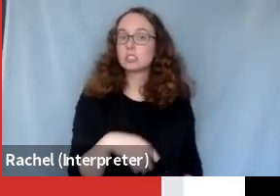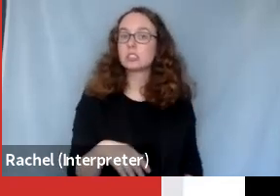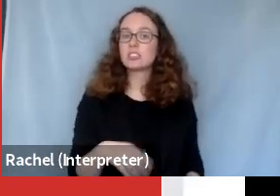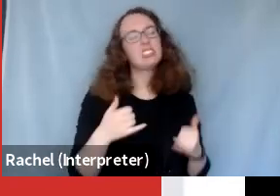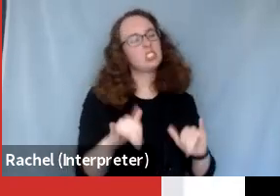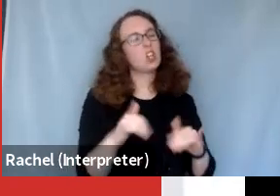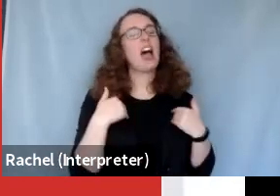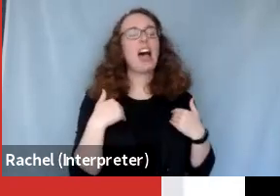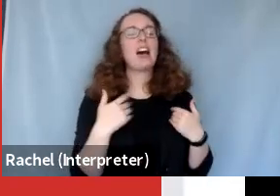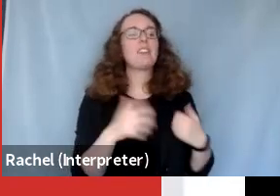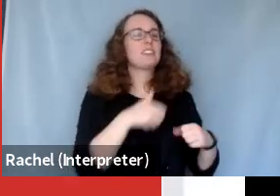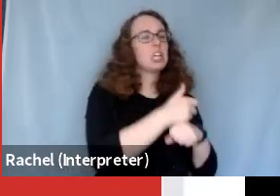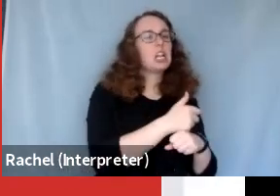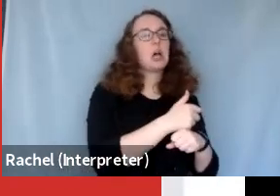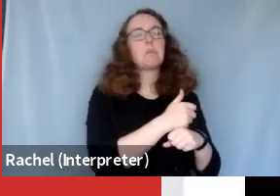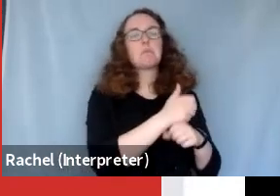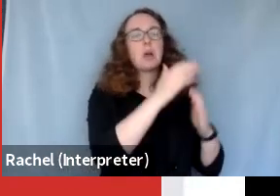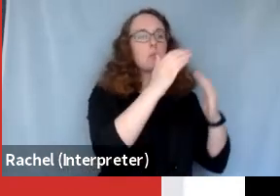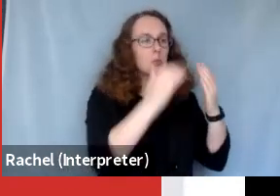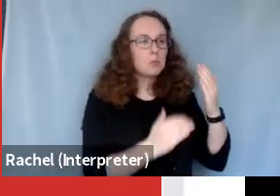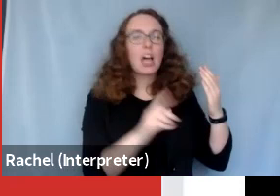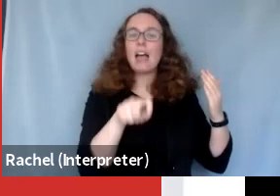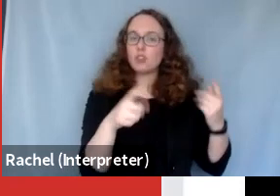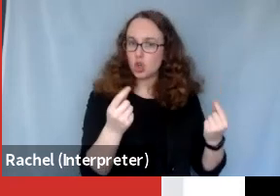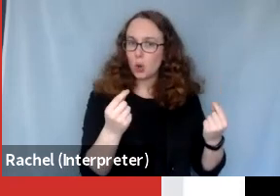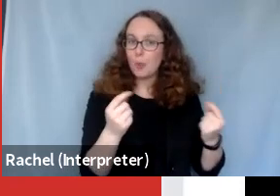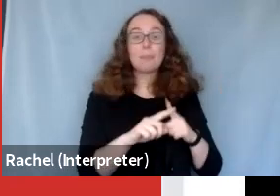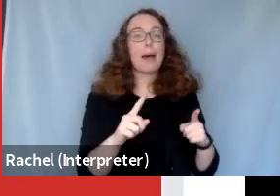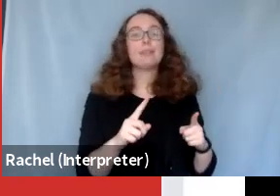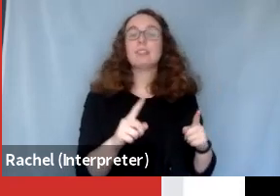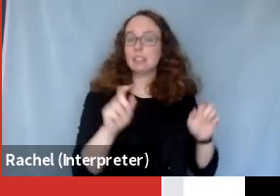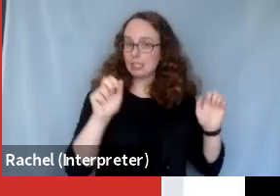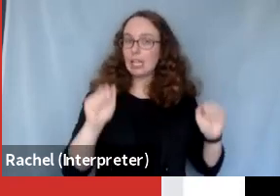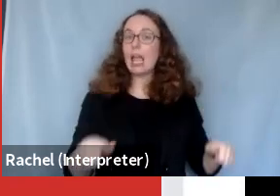but you'll be ready to go for sure. Perfect. Okay we have another question if